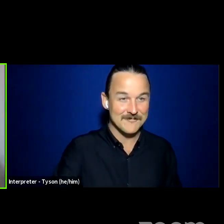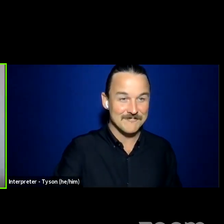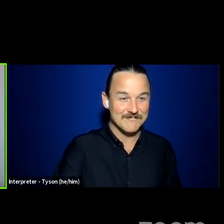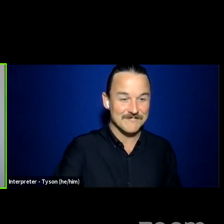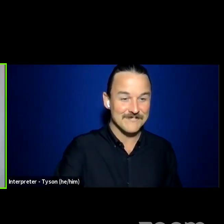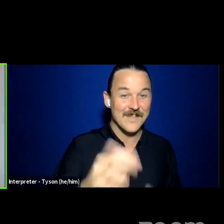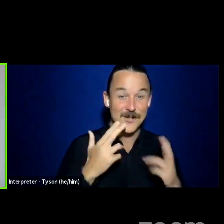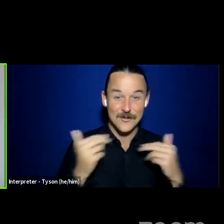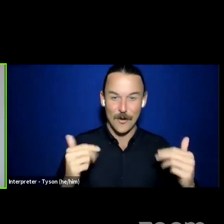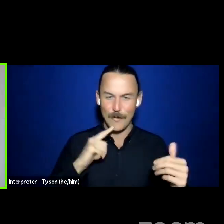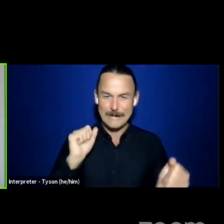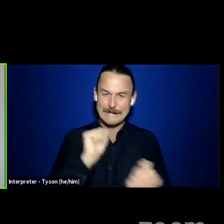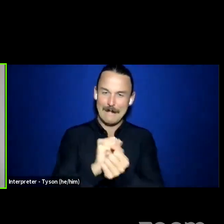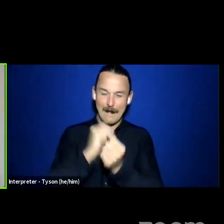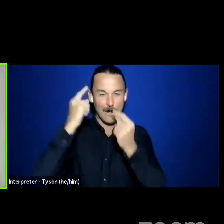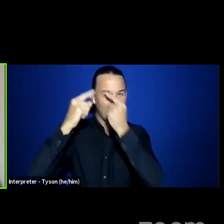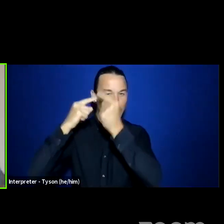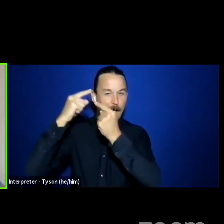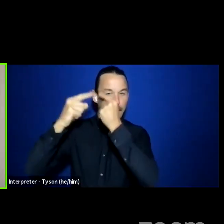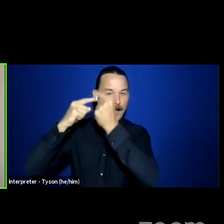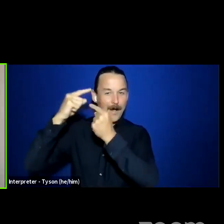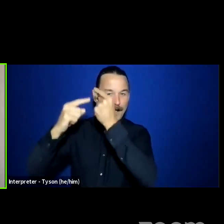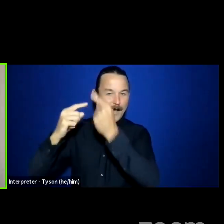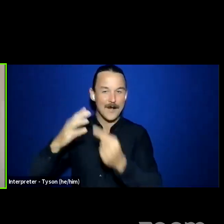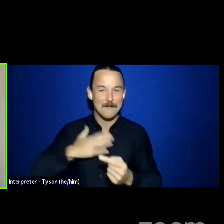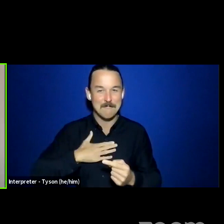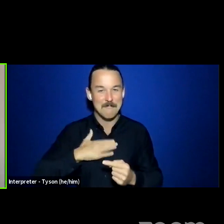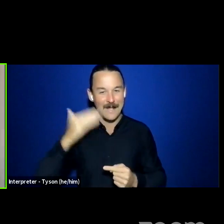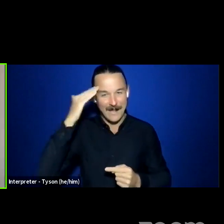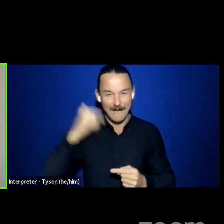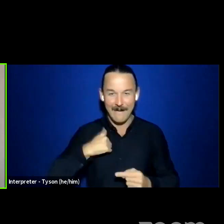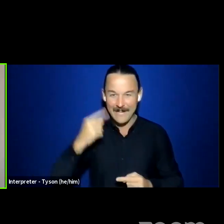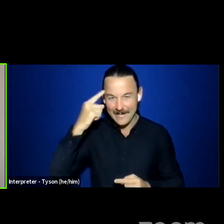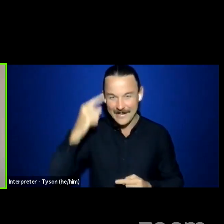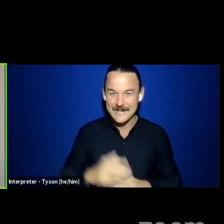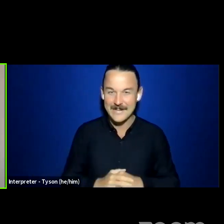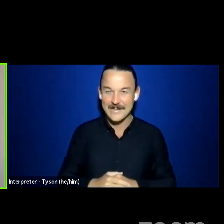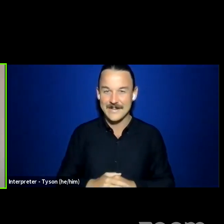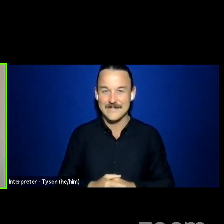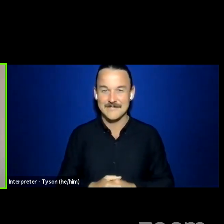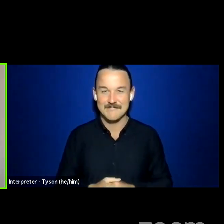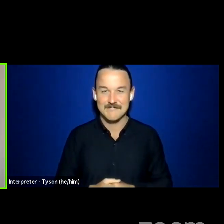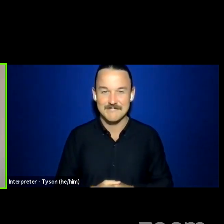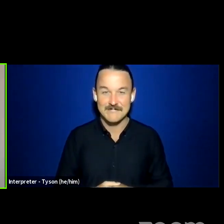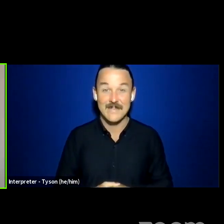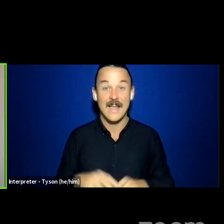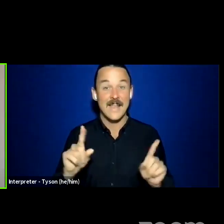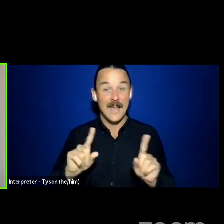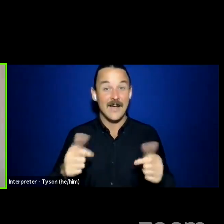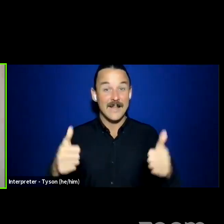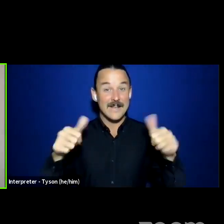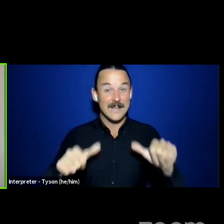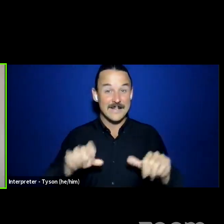for the For the rest of that both songs. are going to use are going to be stuck in my head All right. It's an